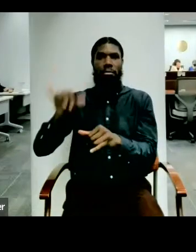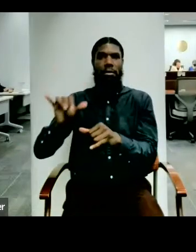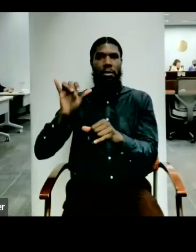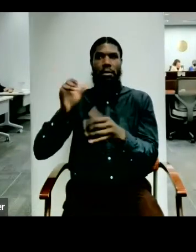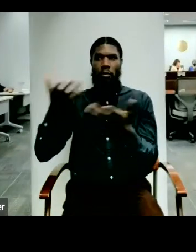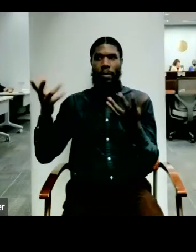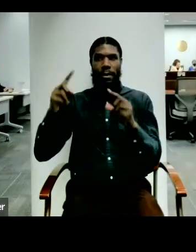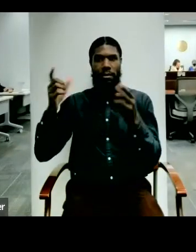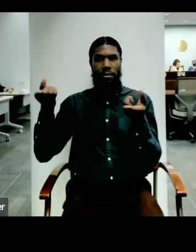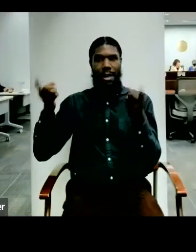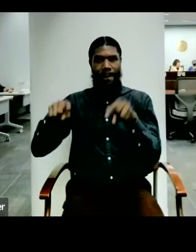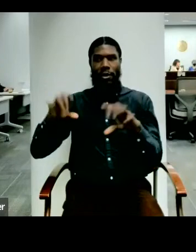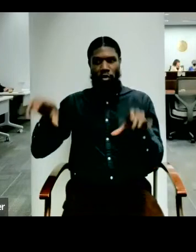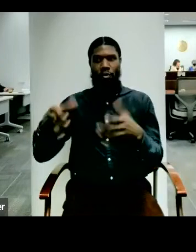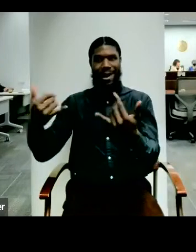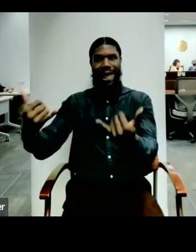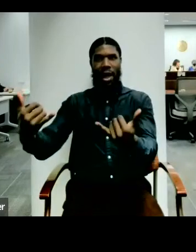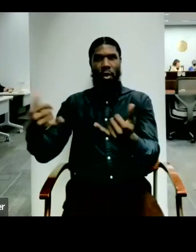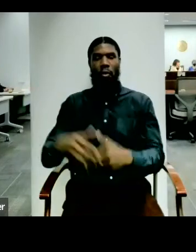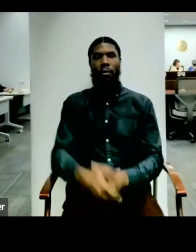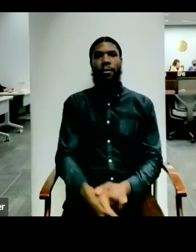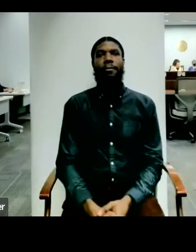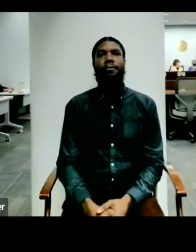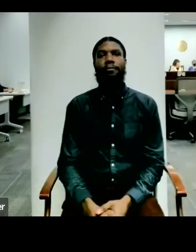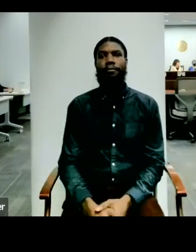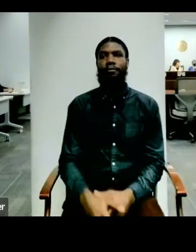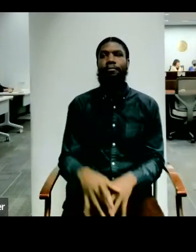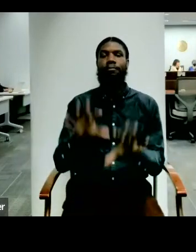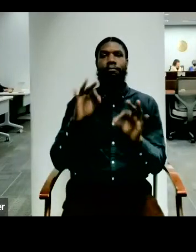Thank you I will now recognize myself for eight minutes.